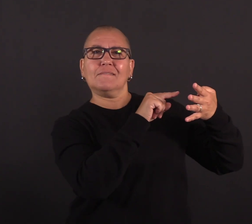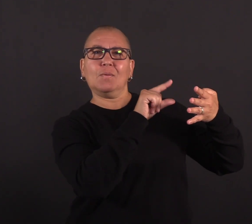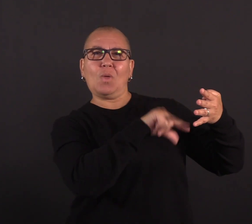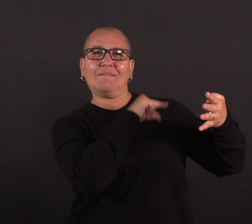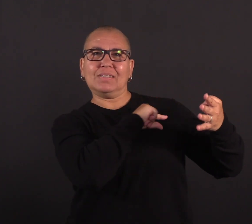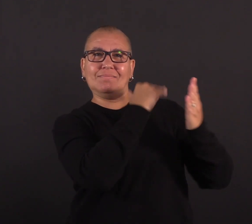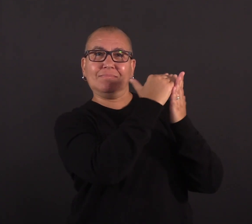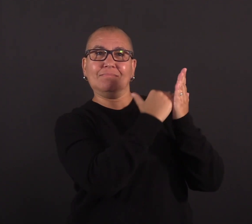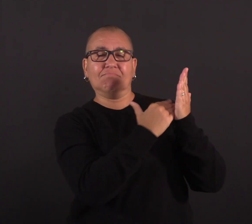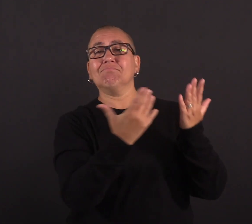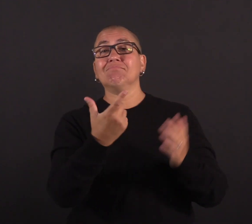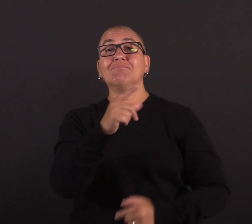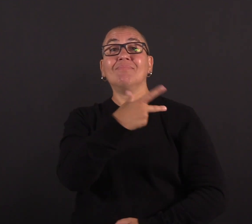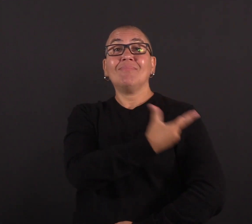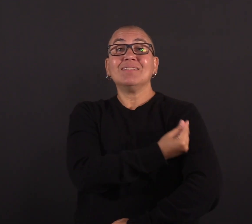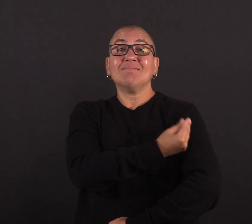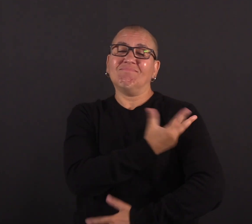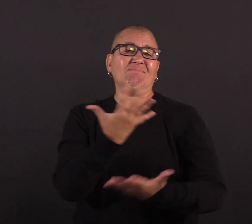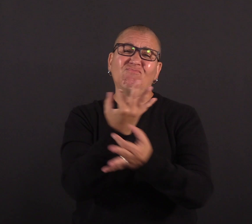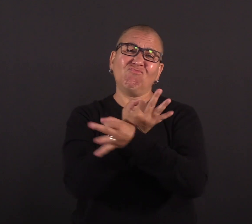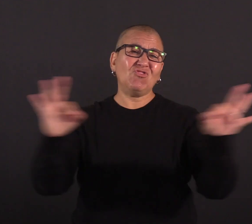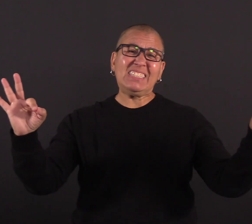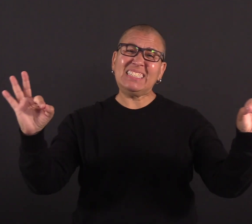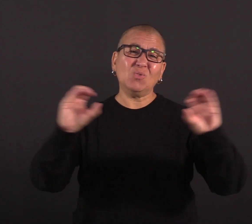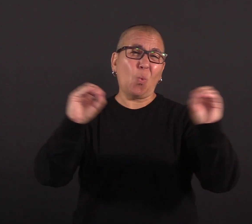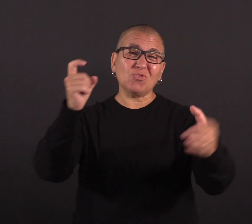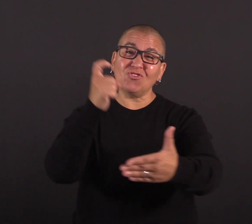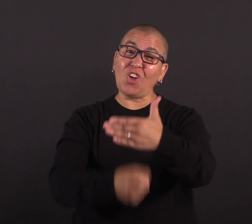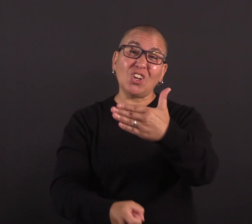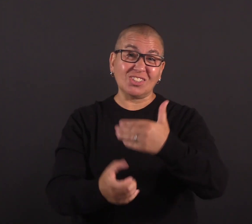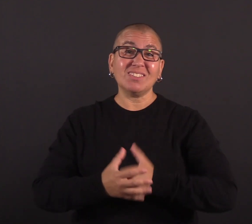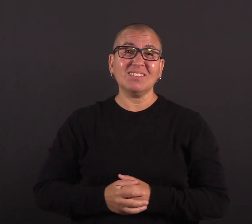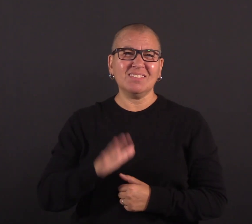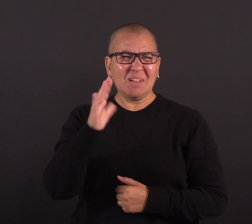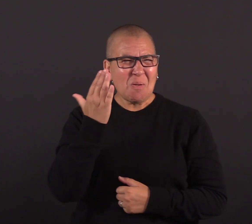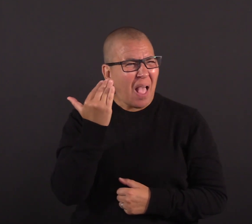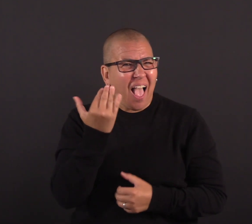criteria listed above, the vaccine must always be provided free of charge.